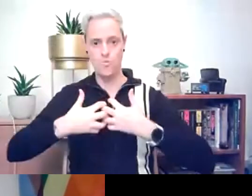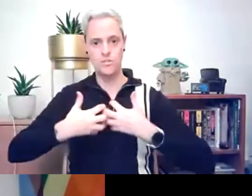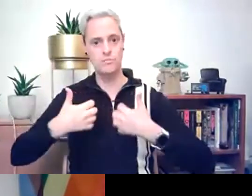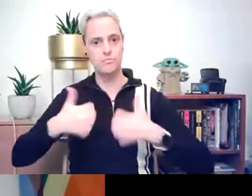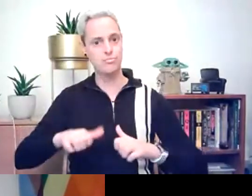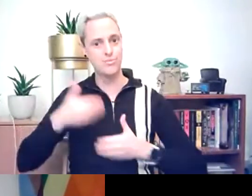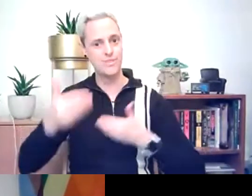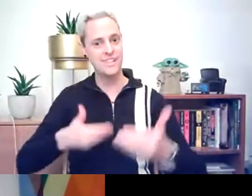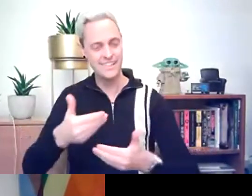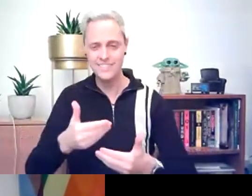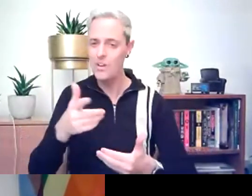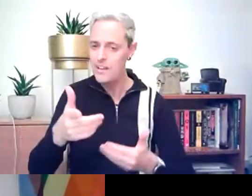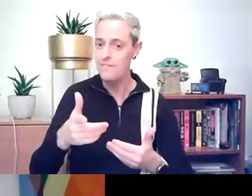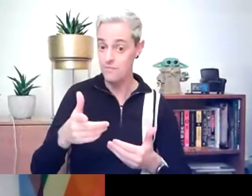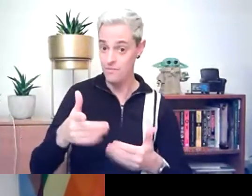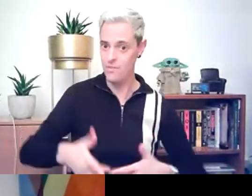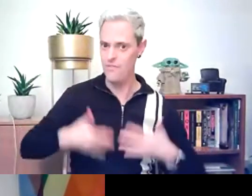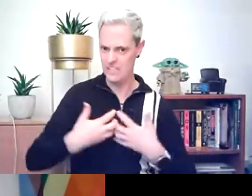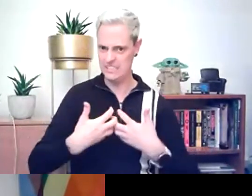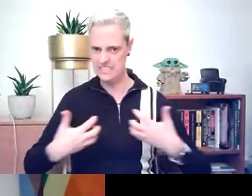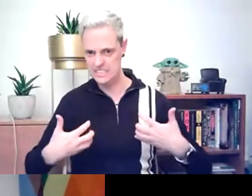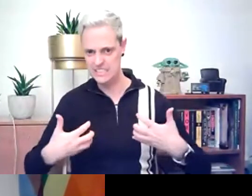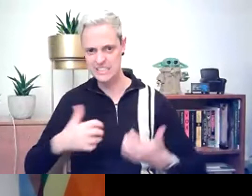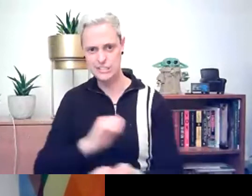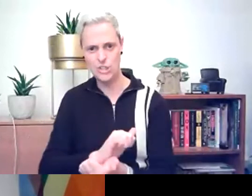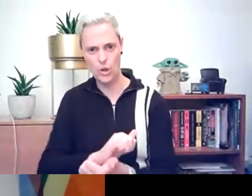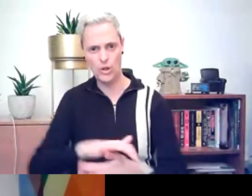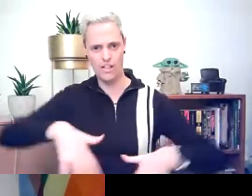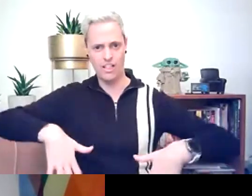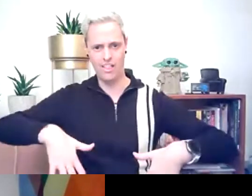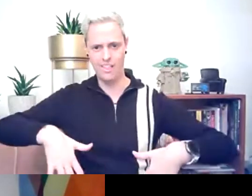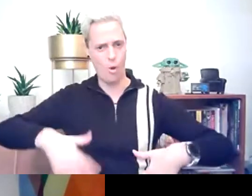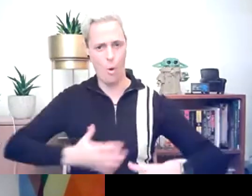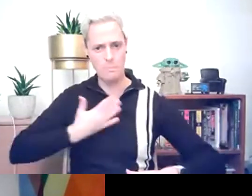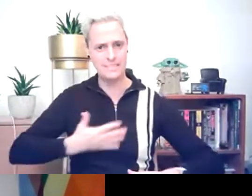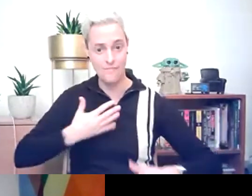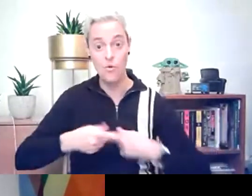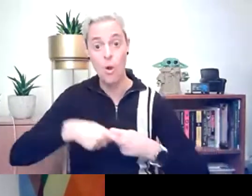on for a while, and you feel stuck, or it's causing a lot of upset, they feels like you